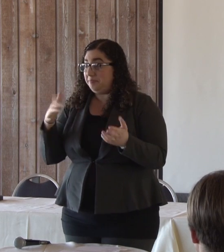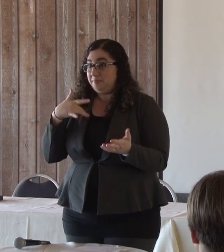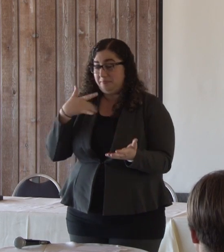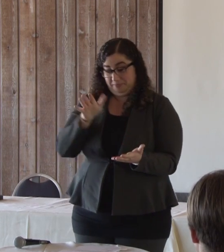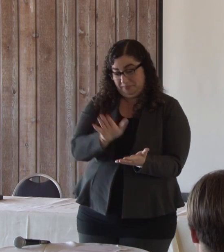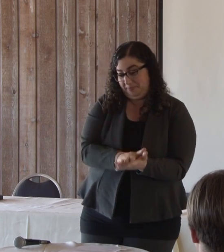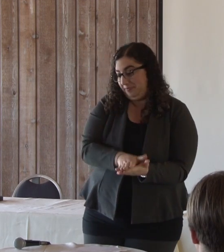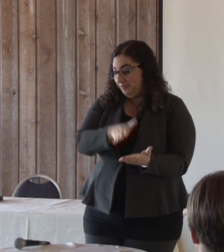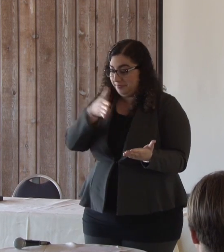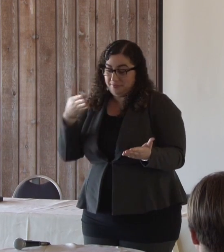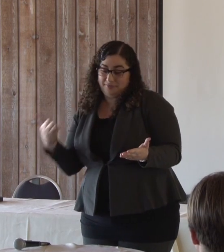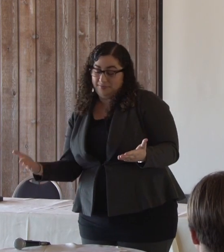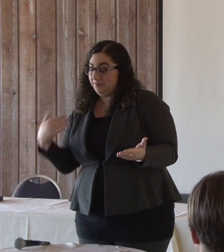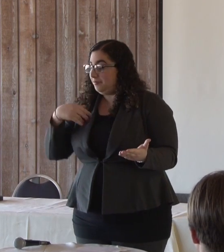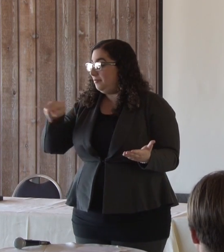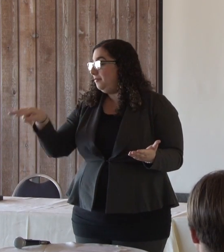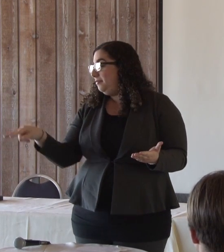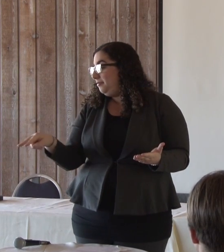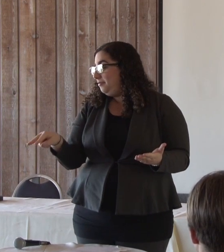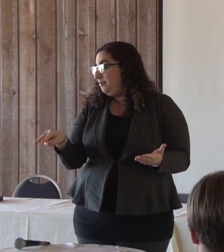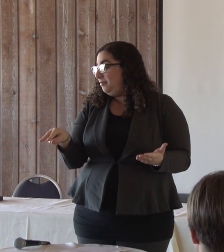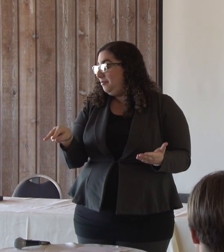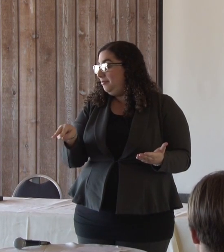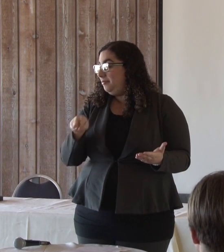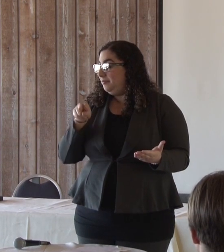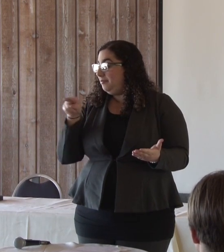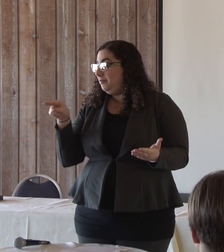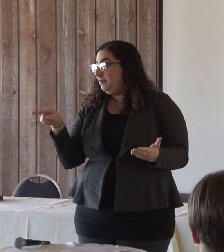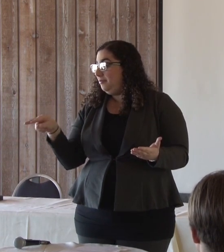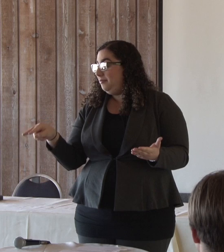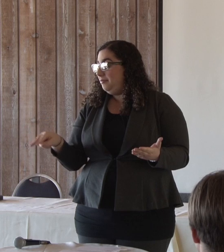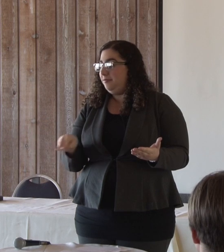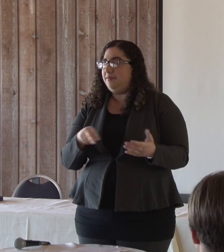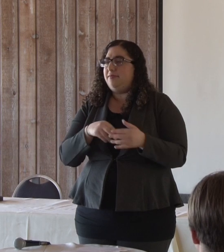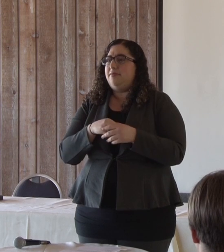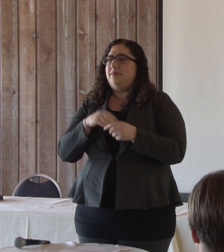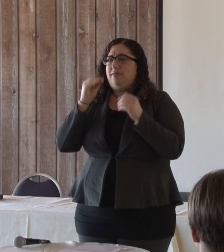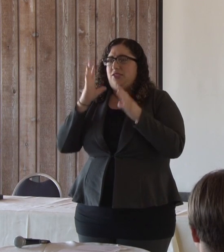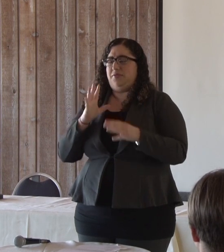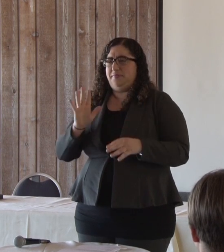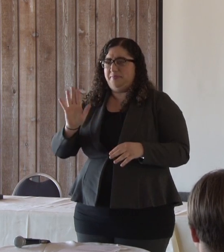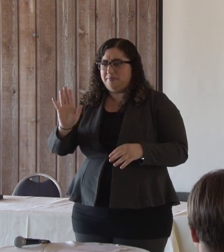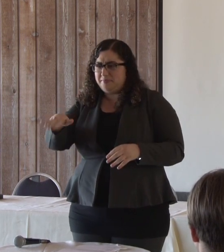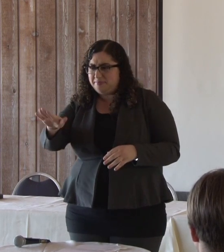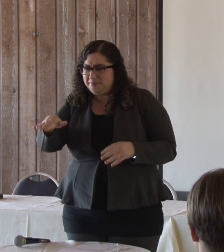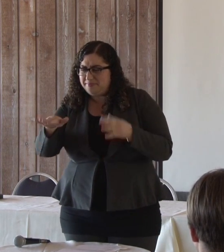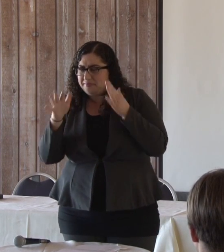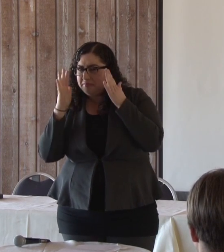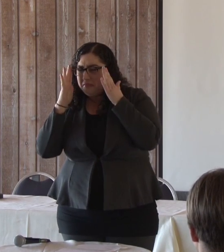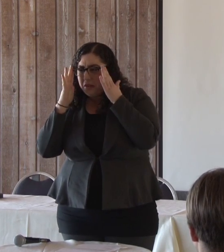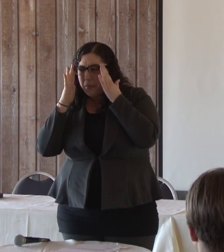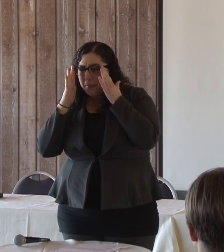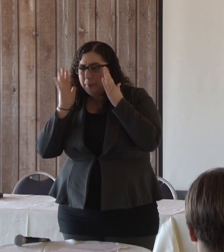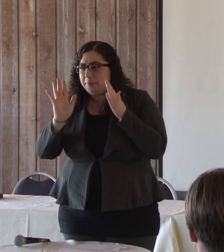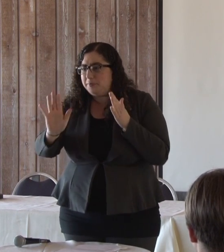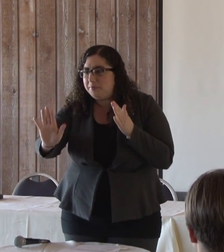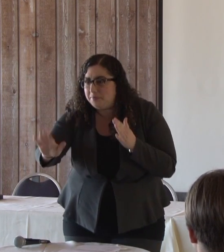She looked directly at me of course. So I opened the book and I read.